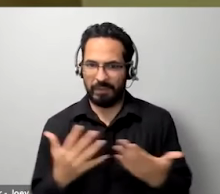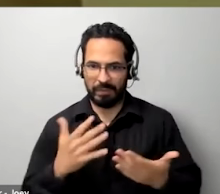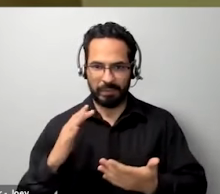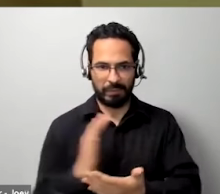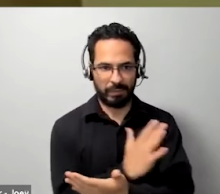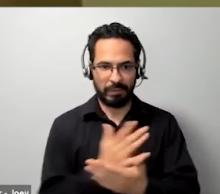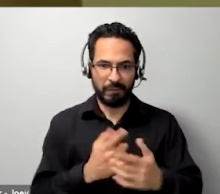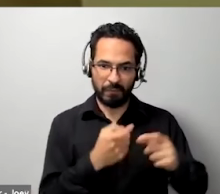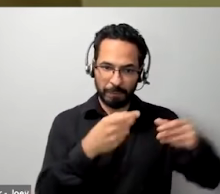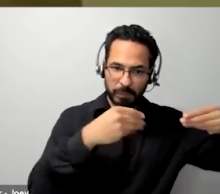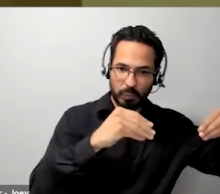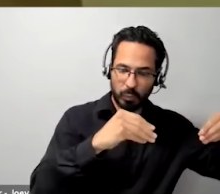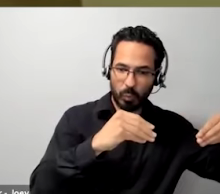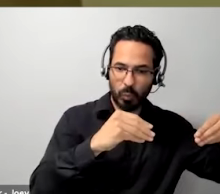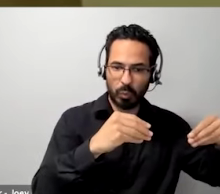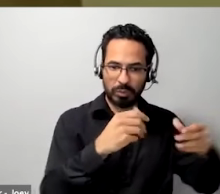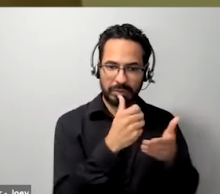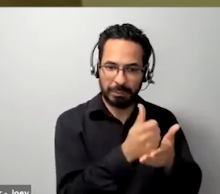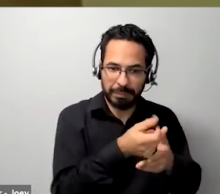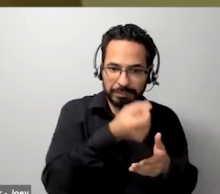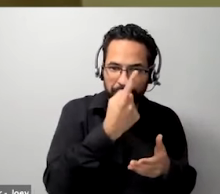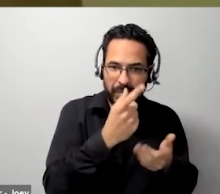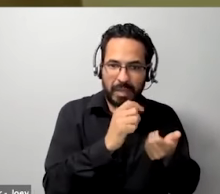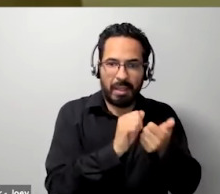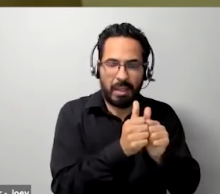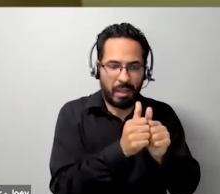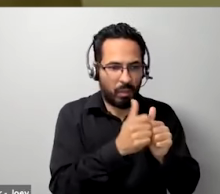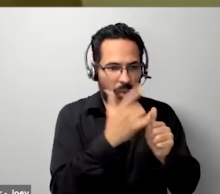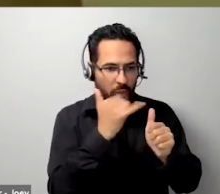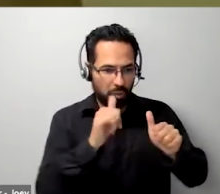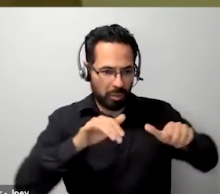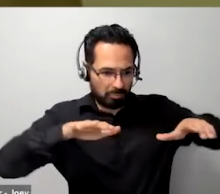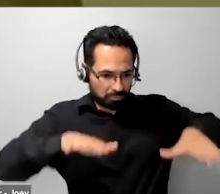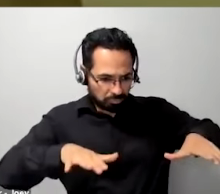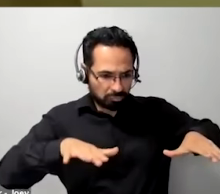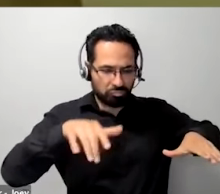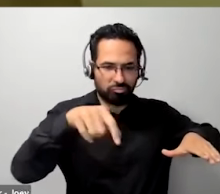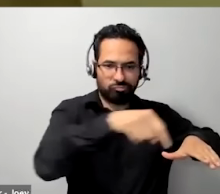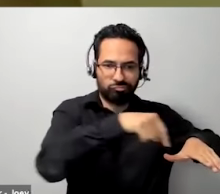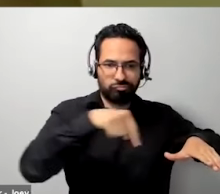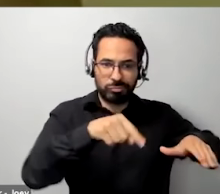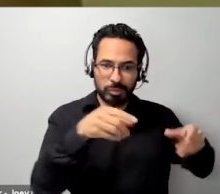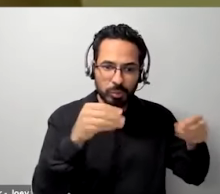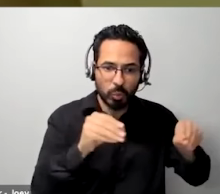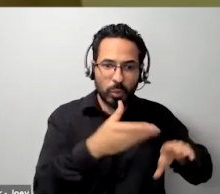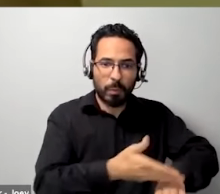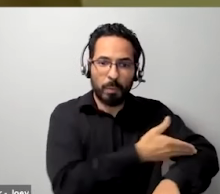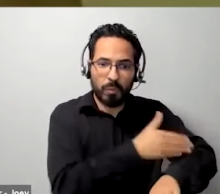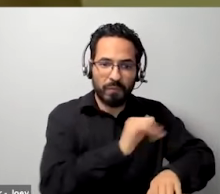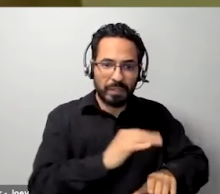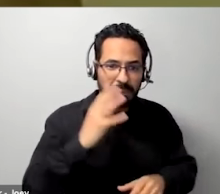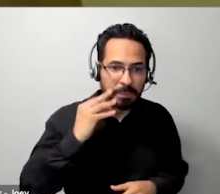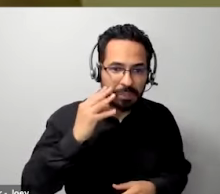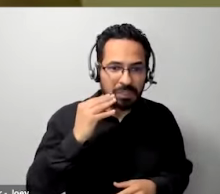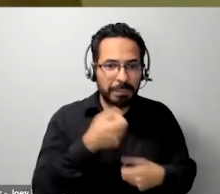understand how things are lay out within the store. We can improve those experiences, and have a lens that cares for accessibility.